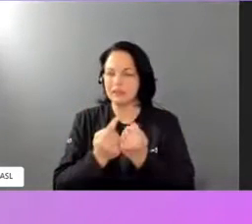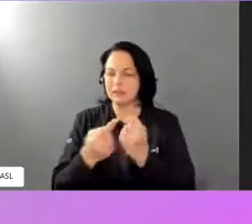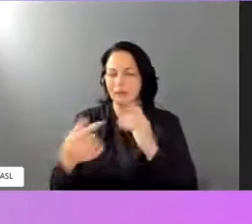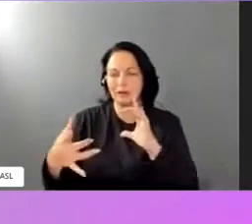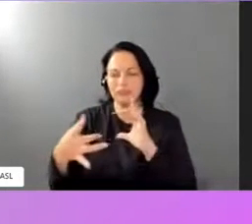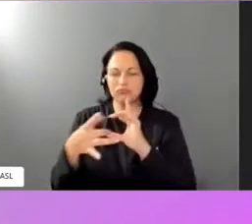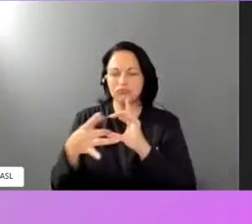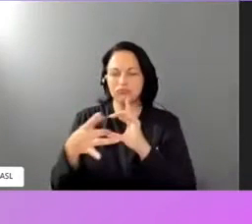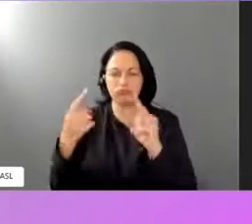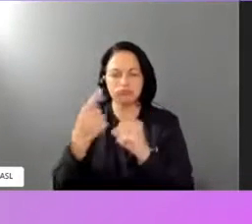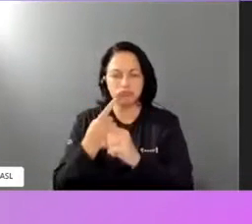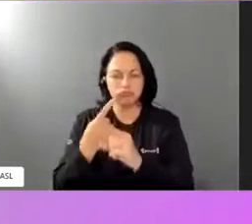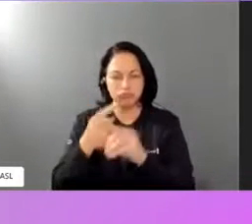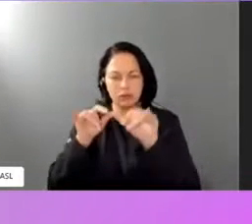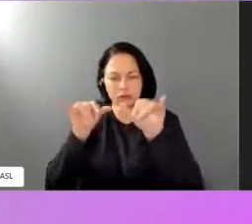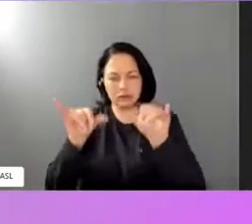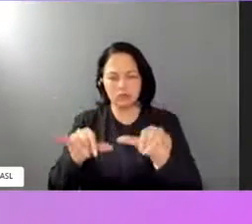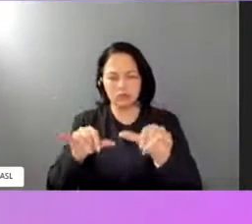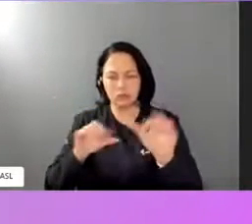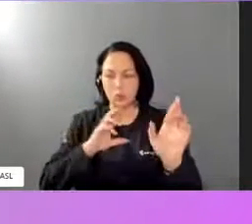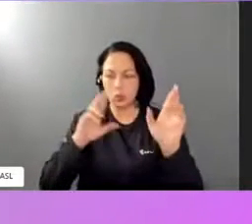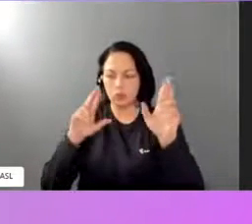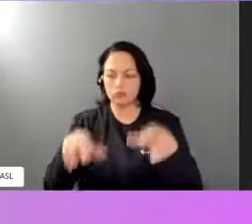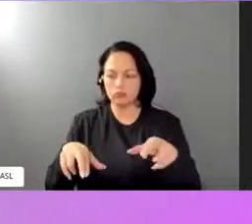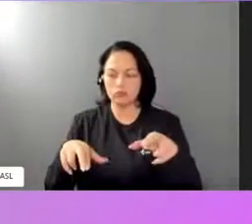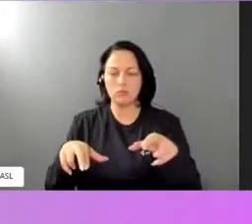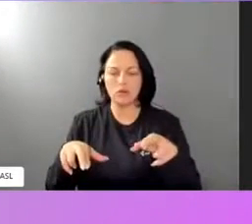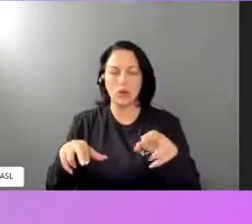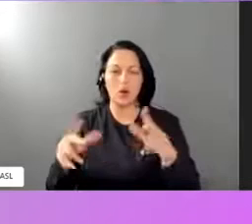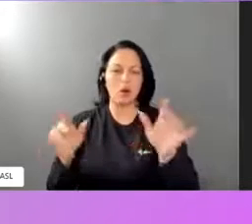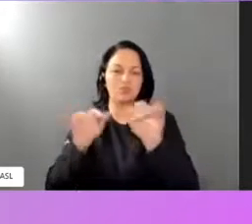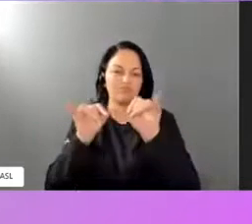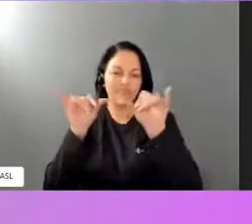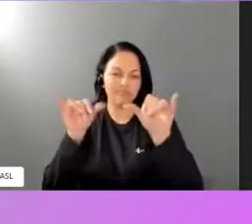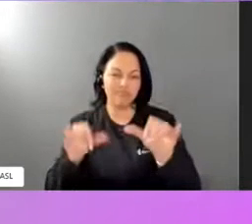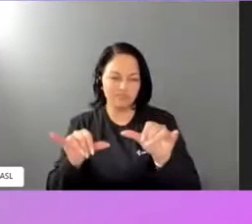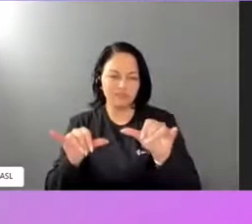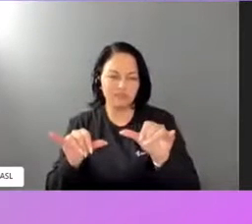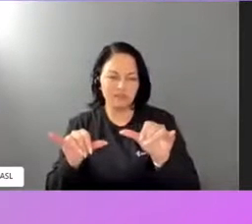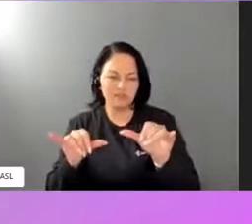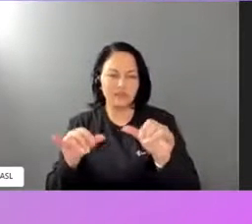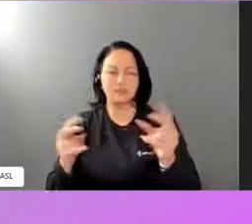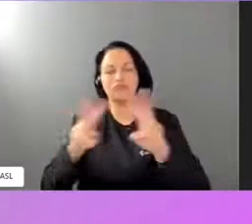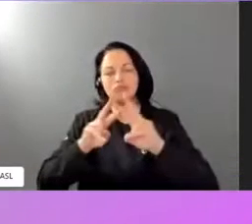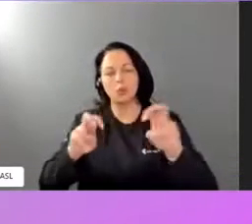Under dynamic analysis we have three requirements, first we want to ensure that teams are properly hooked into our